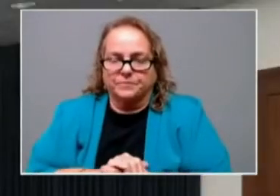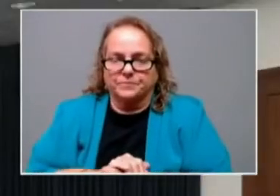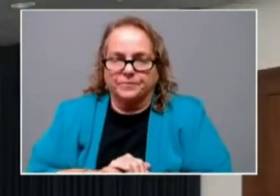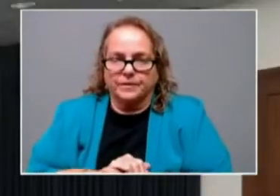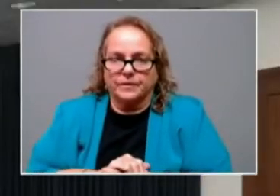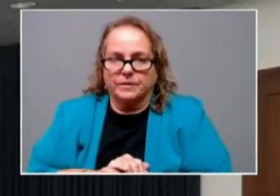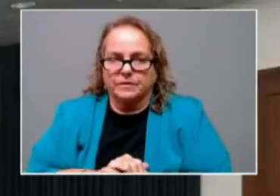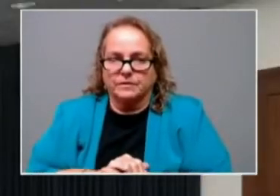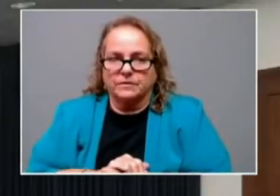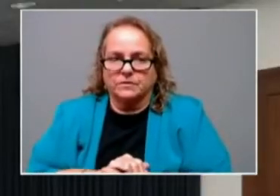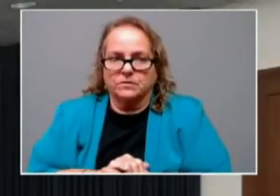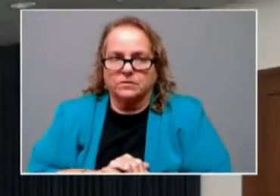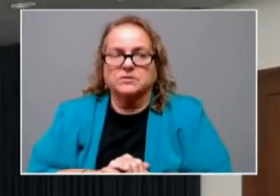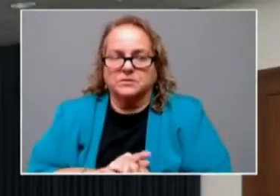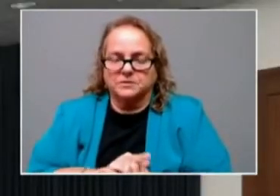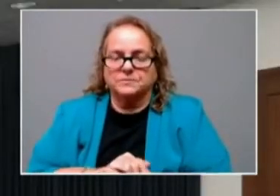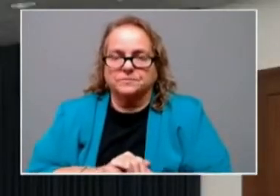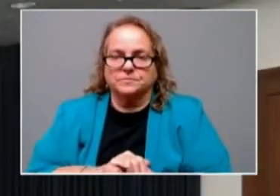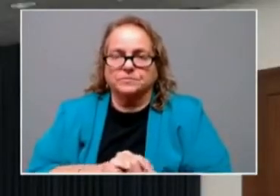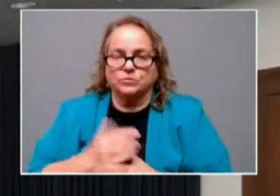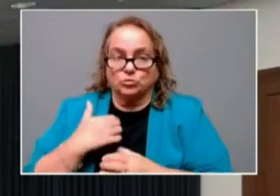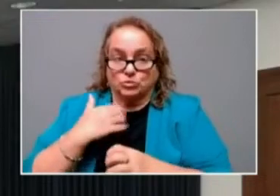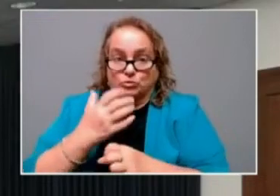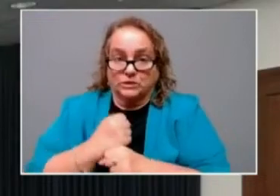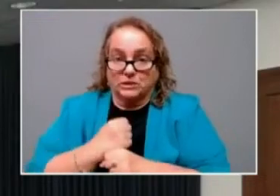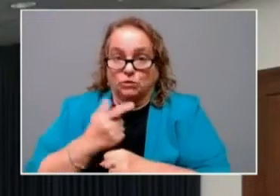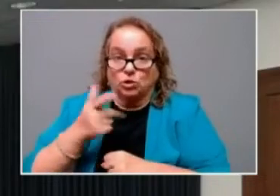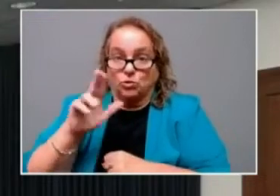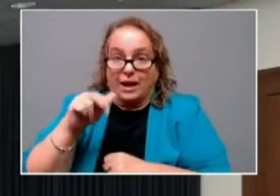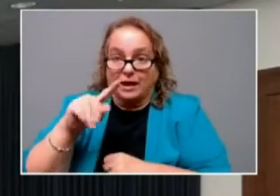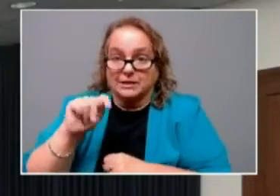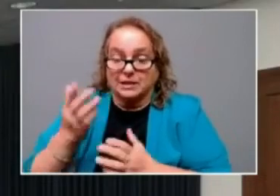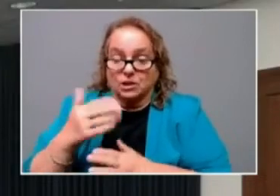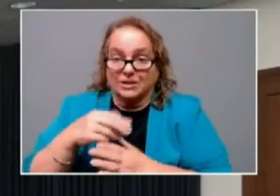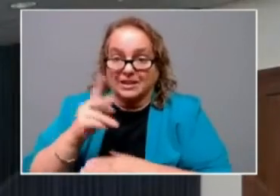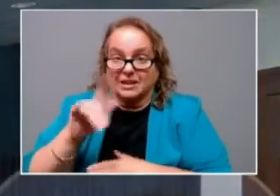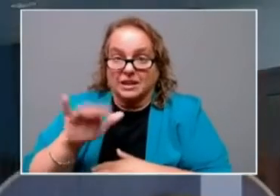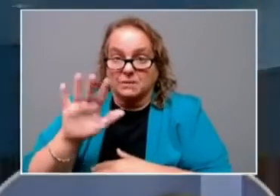There we go. We received a grant here in Kentucky, it's about $170 million.